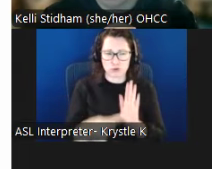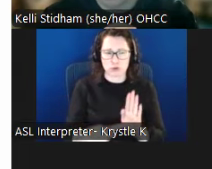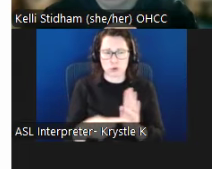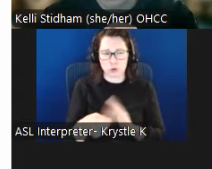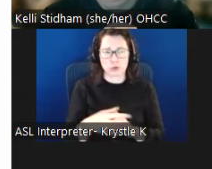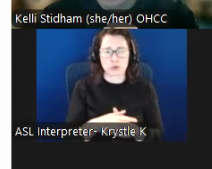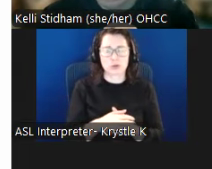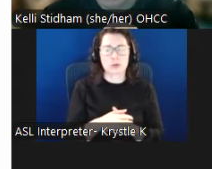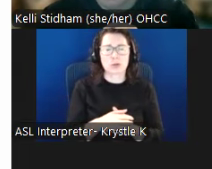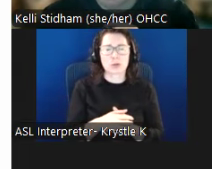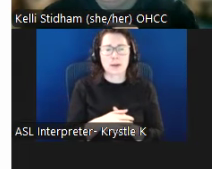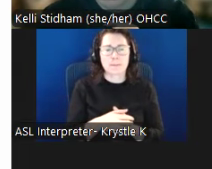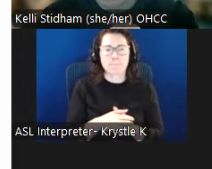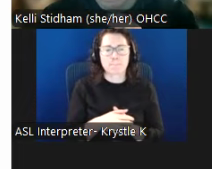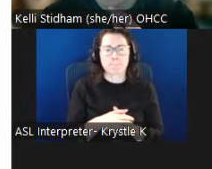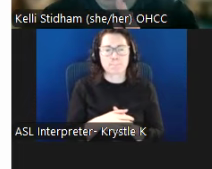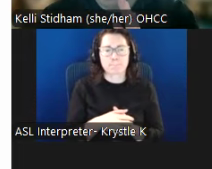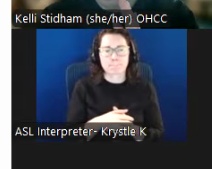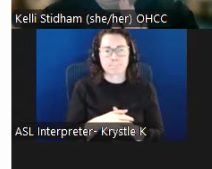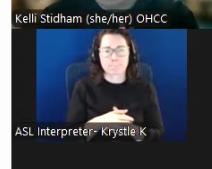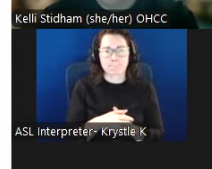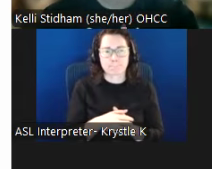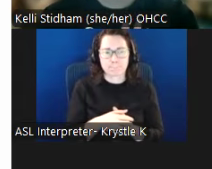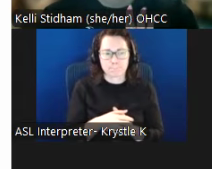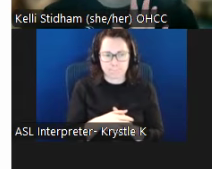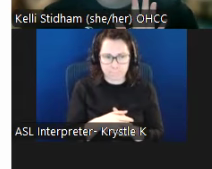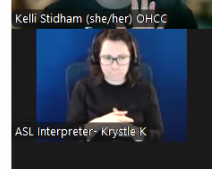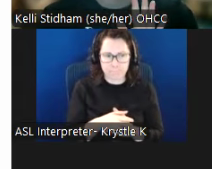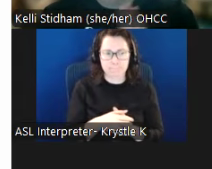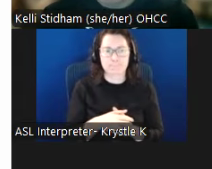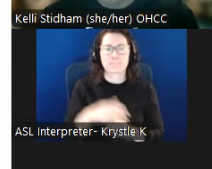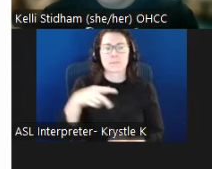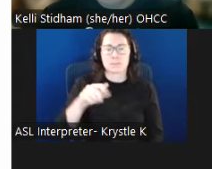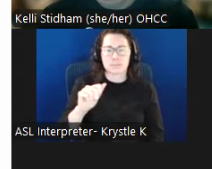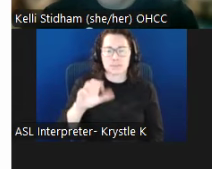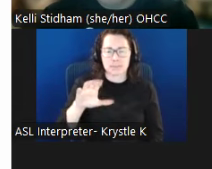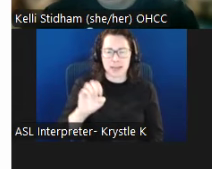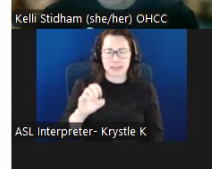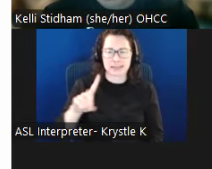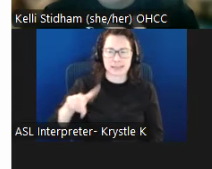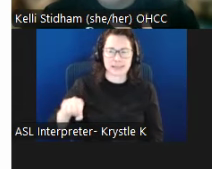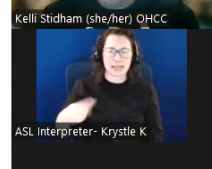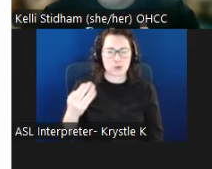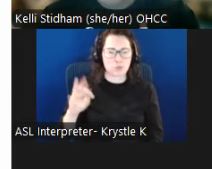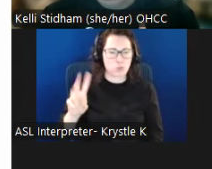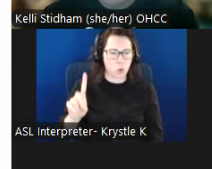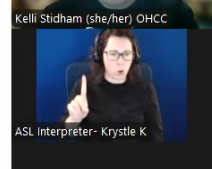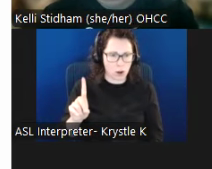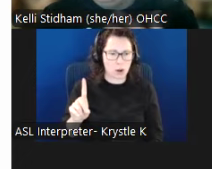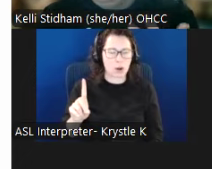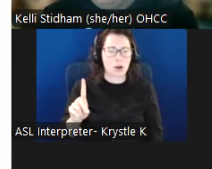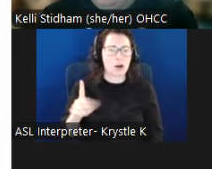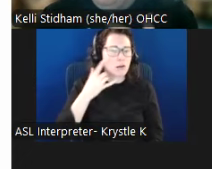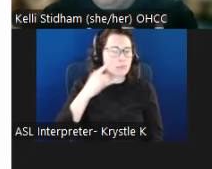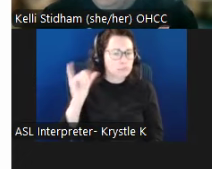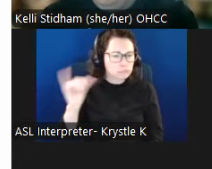PowerPoint is um our PACE um dashboard.